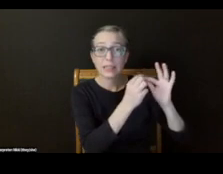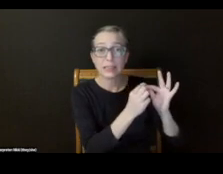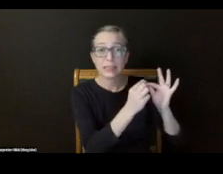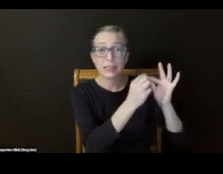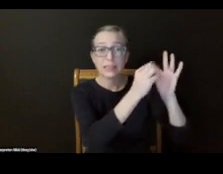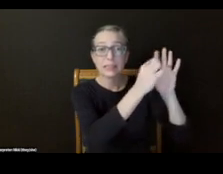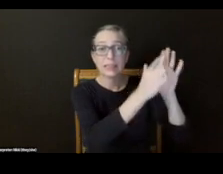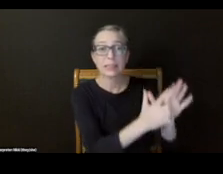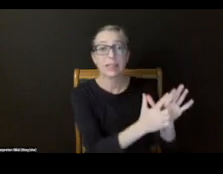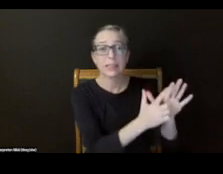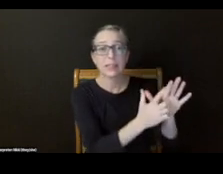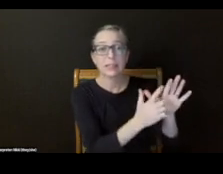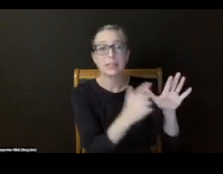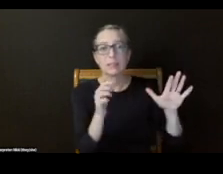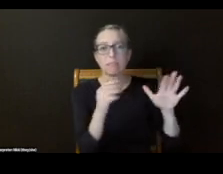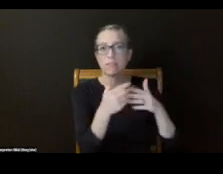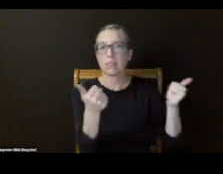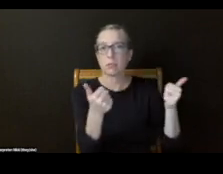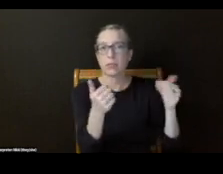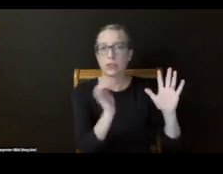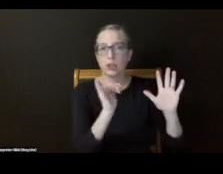And I replied, yeah,